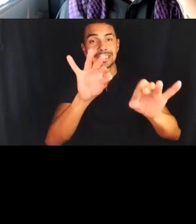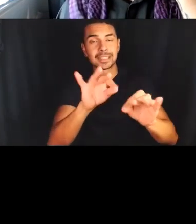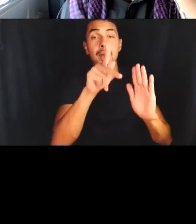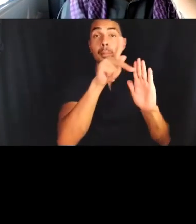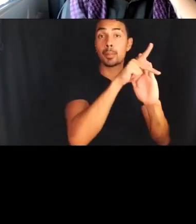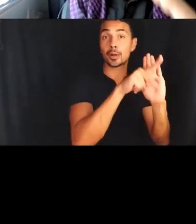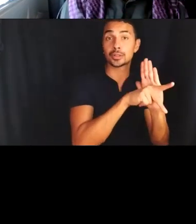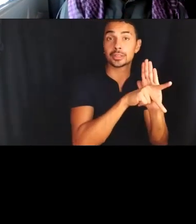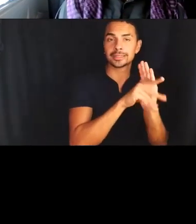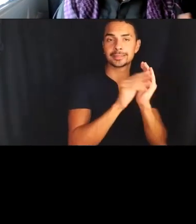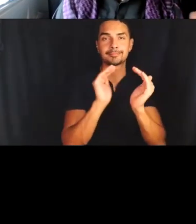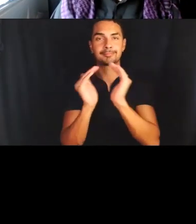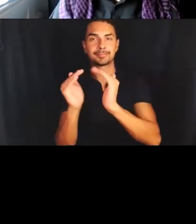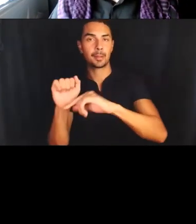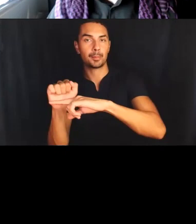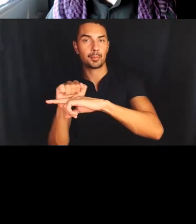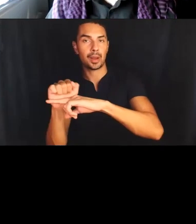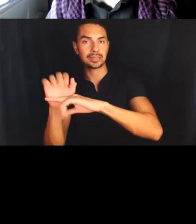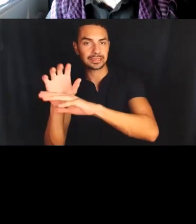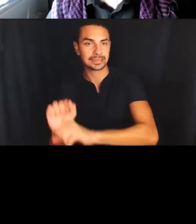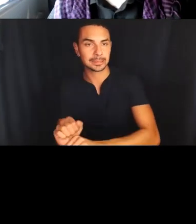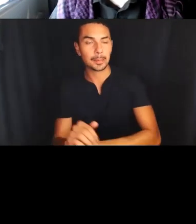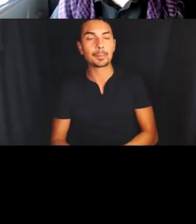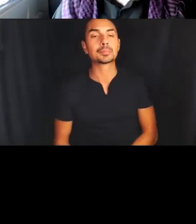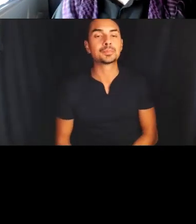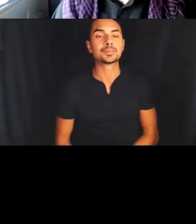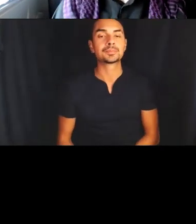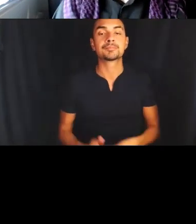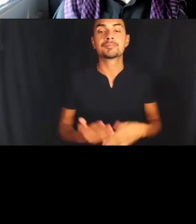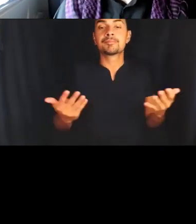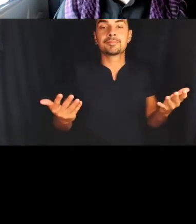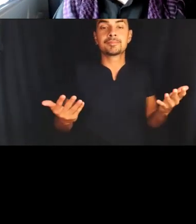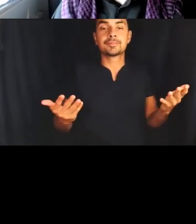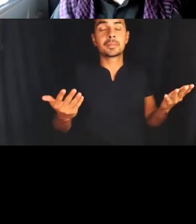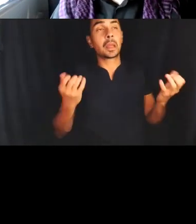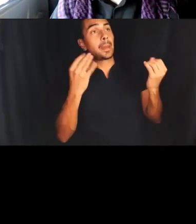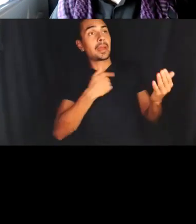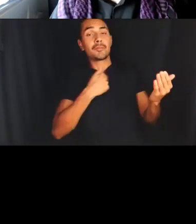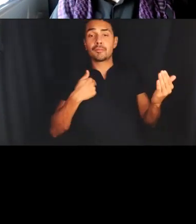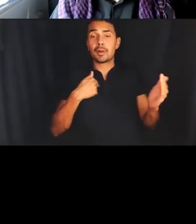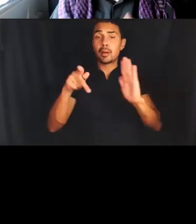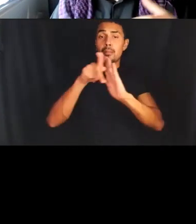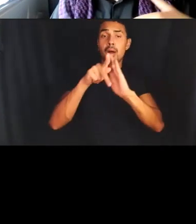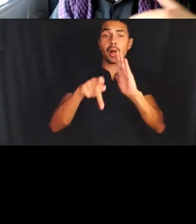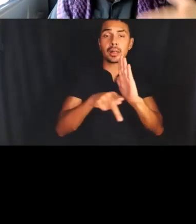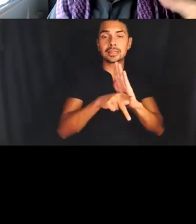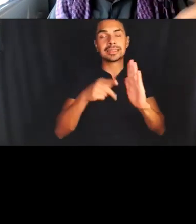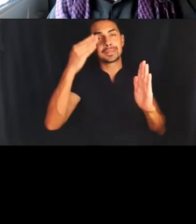So many of us know that, you know, we have to have policies because our funder says we have to have these policies or you know,